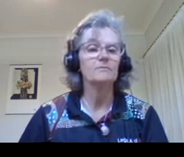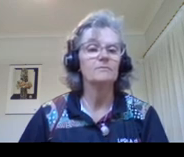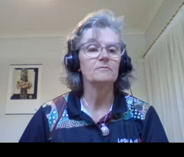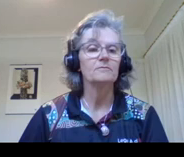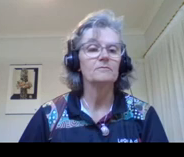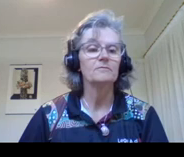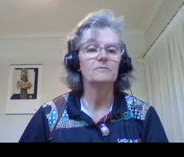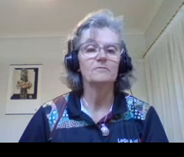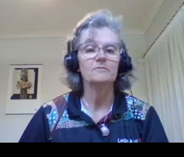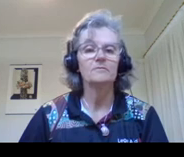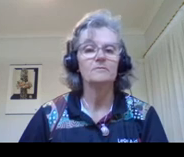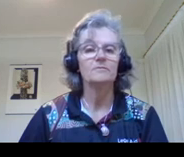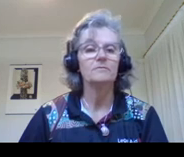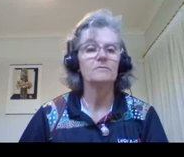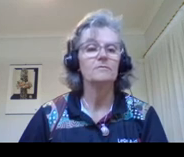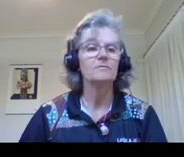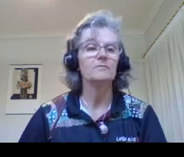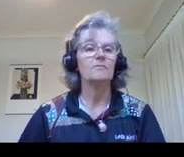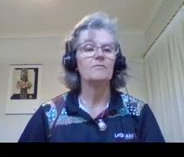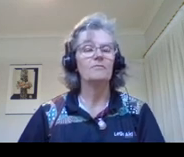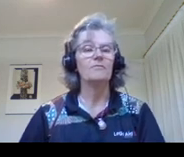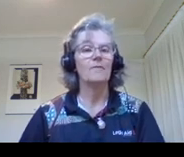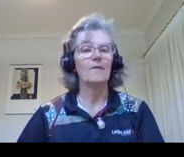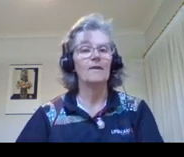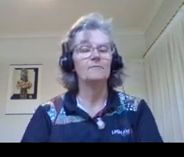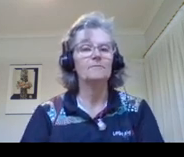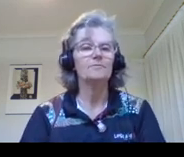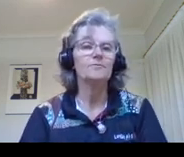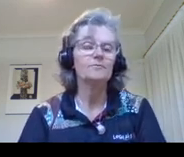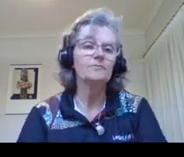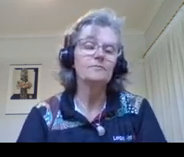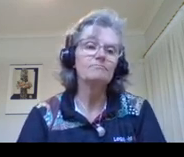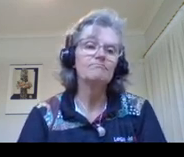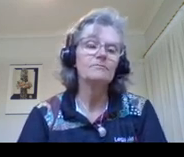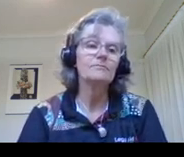you know overseas and you've you know sent huge amount of money